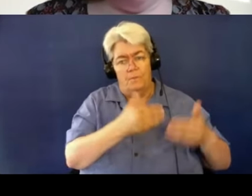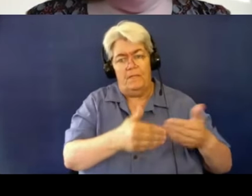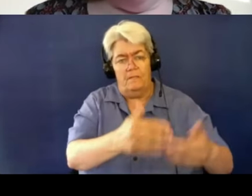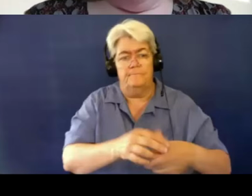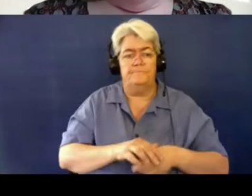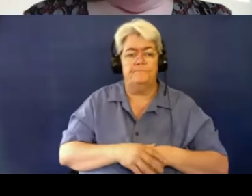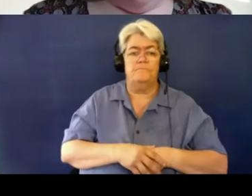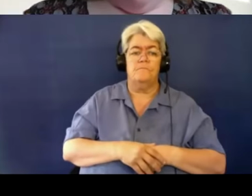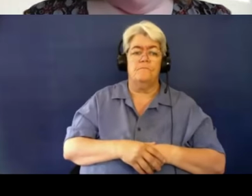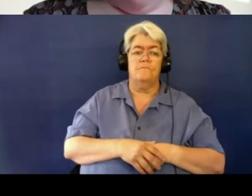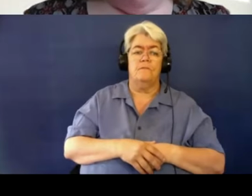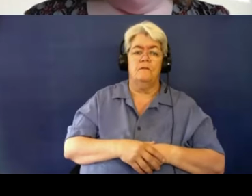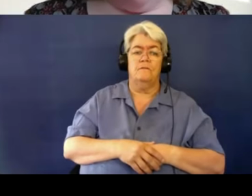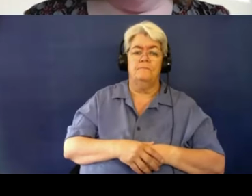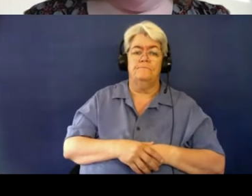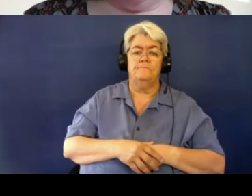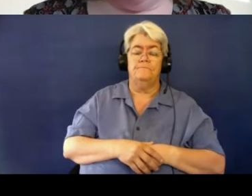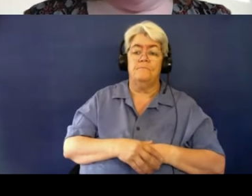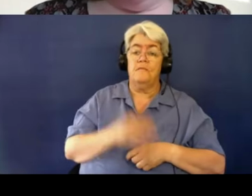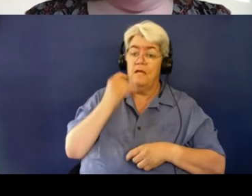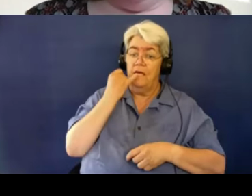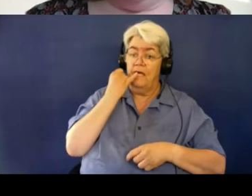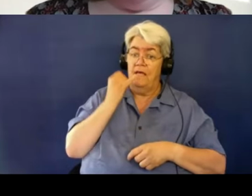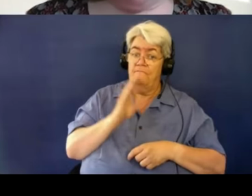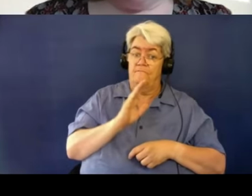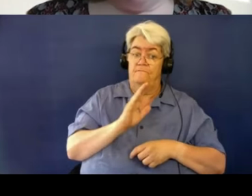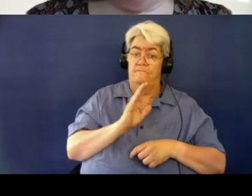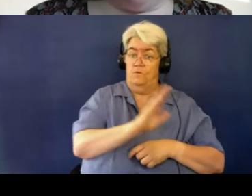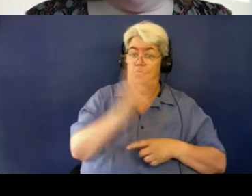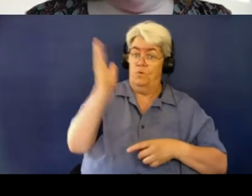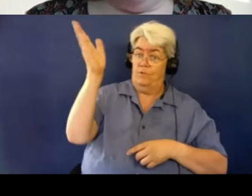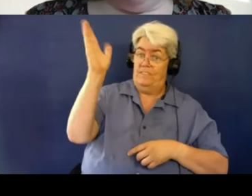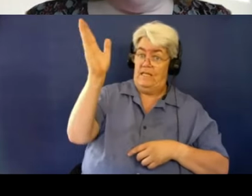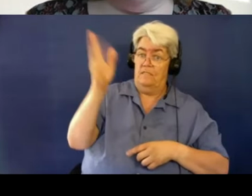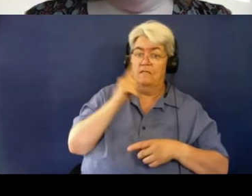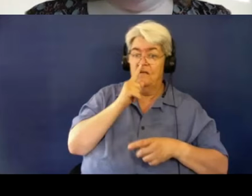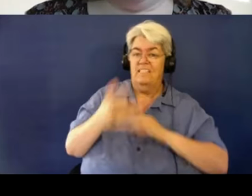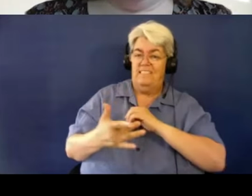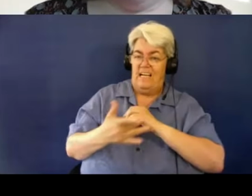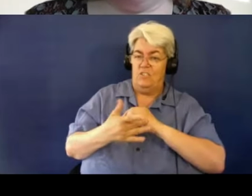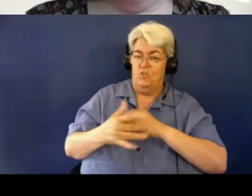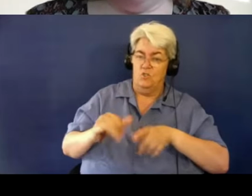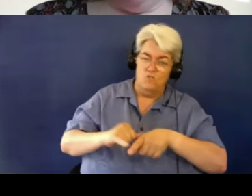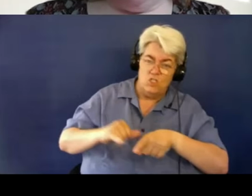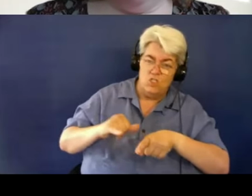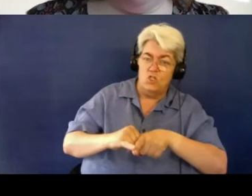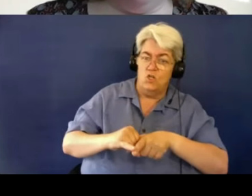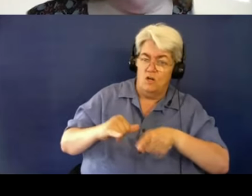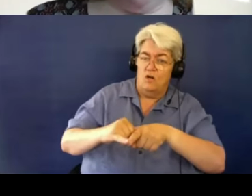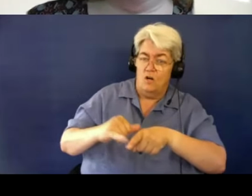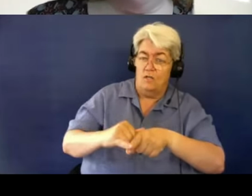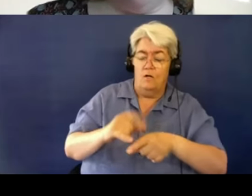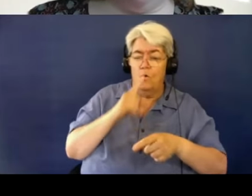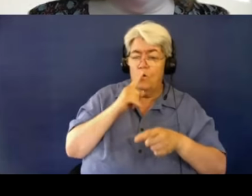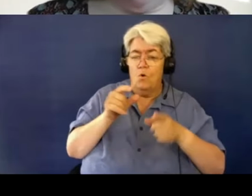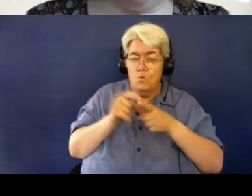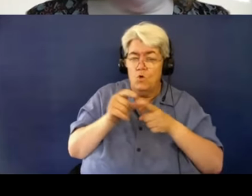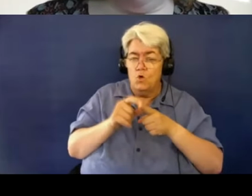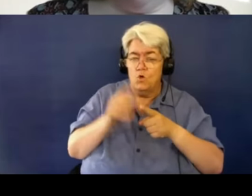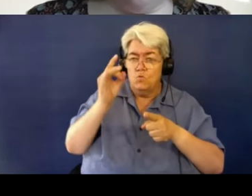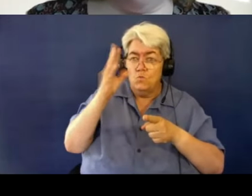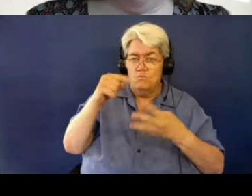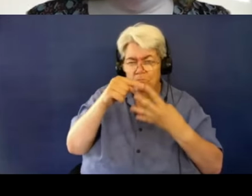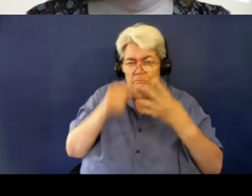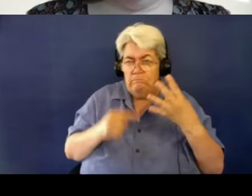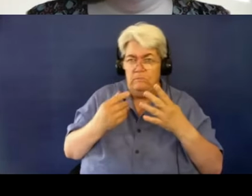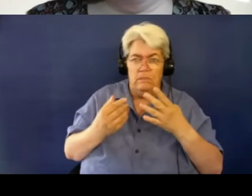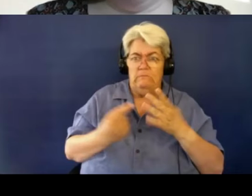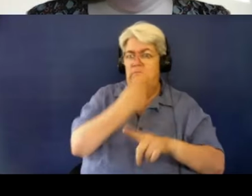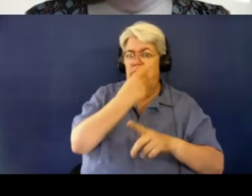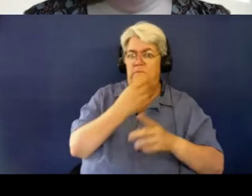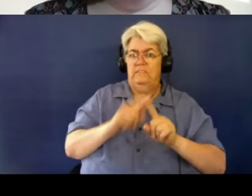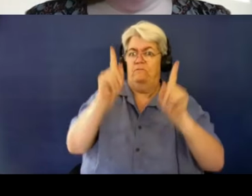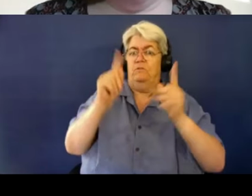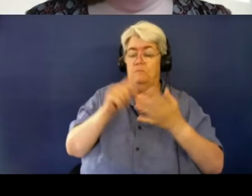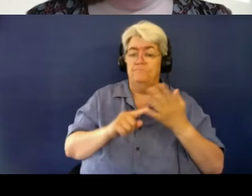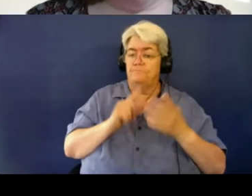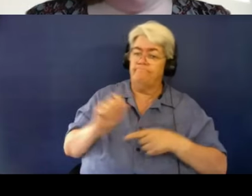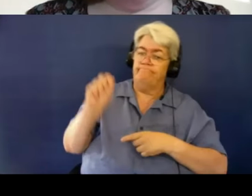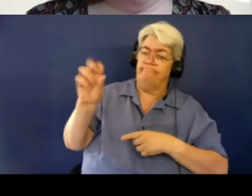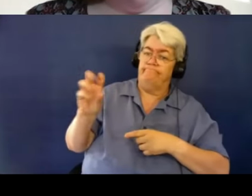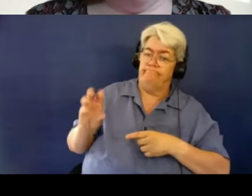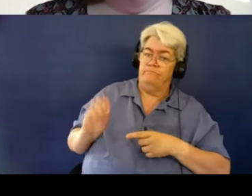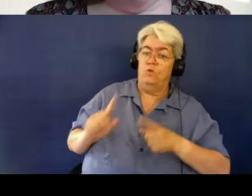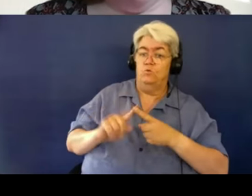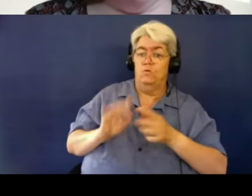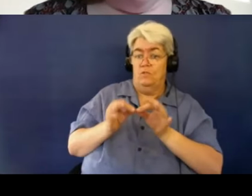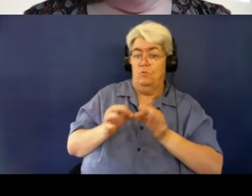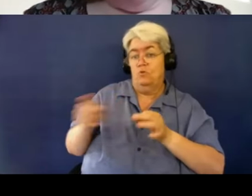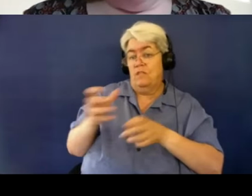If your presentation includes technical jargon or other difficult words, you should provide a brief explanation to make sure that the interpreter is able to use the right sign.